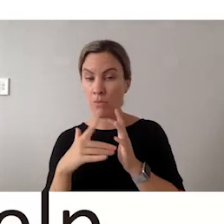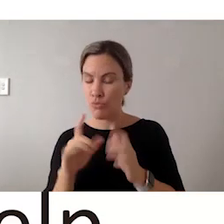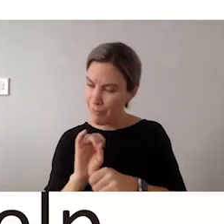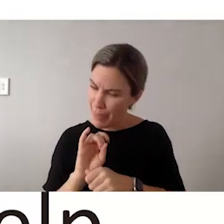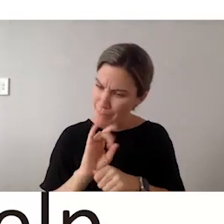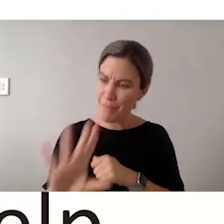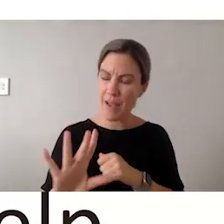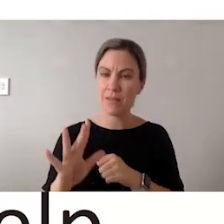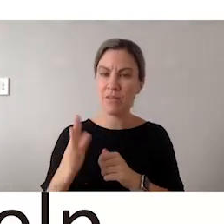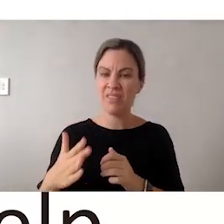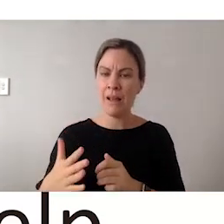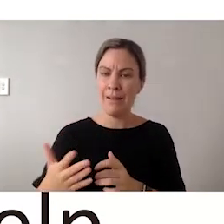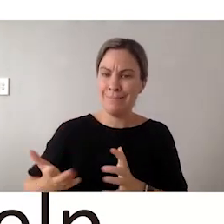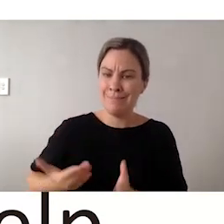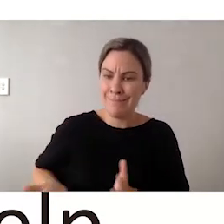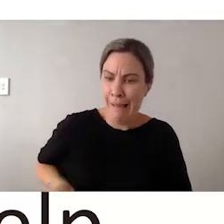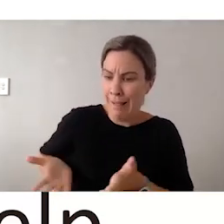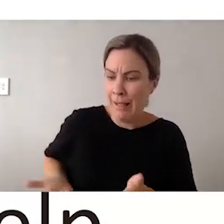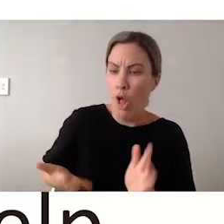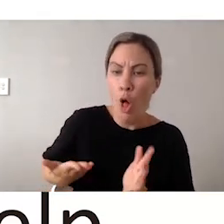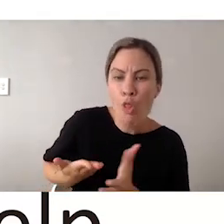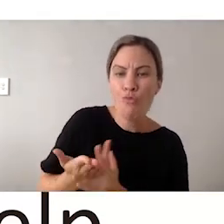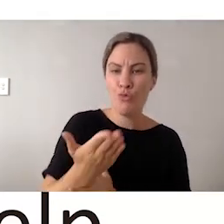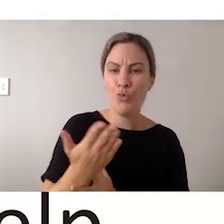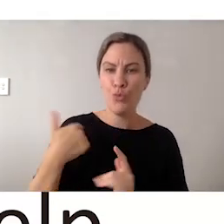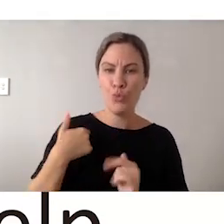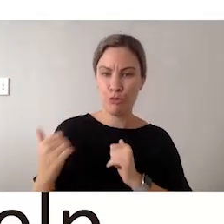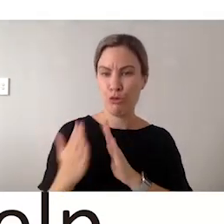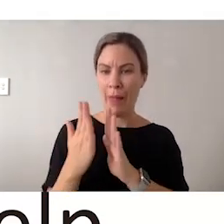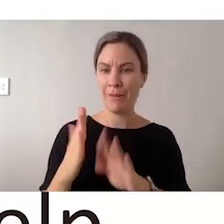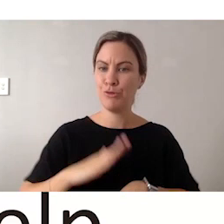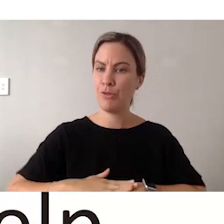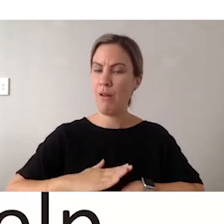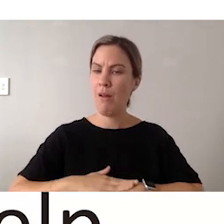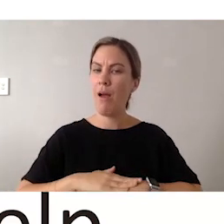that we really need right now. We need our people to be firing. We